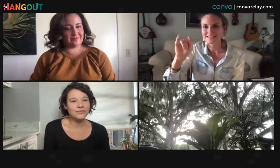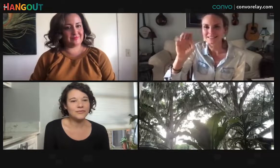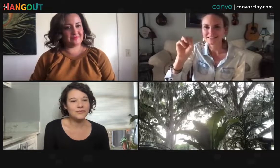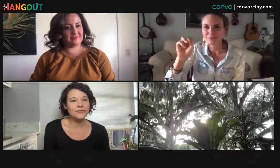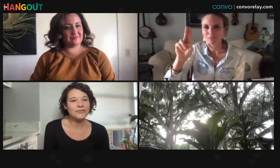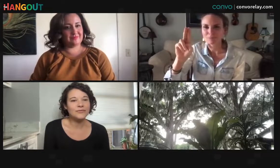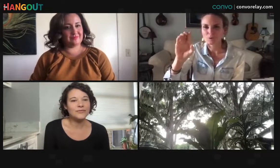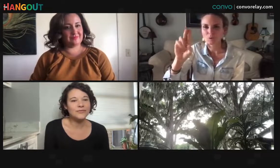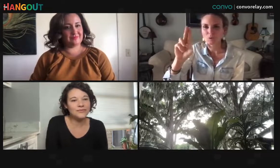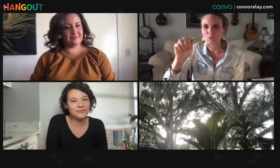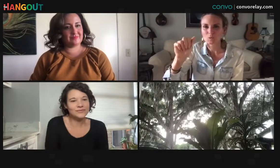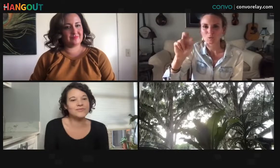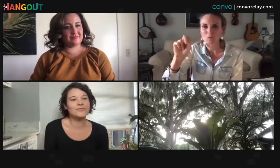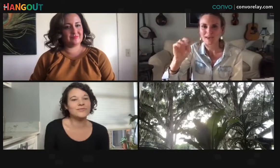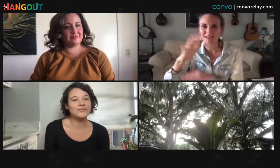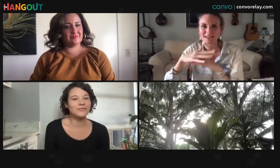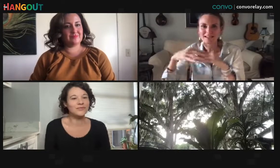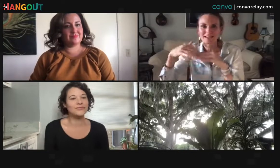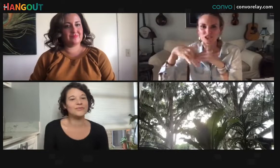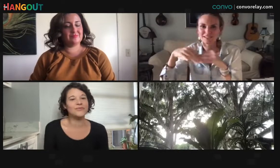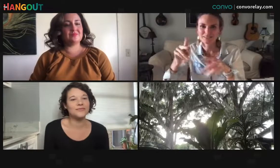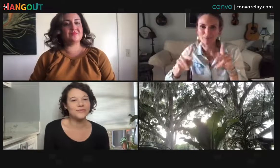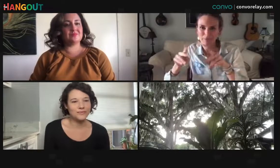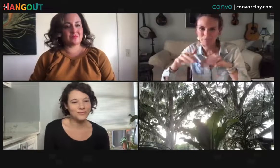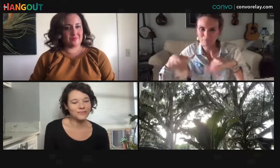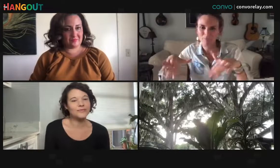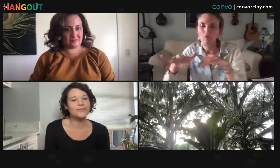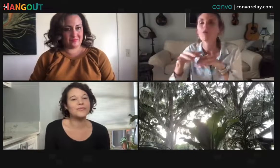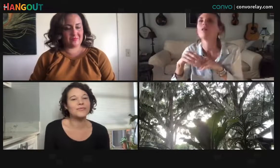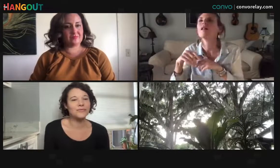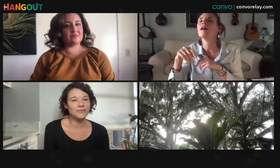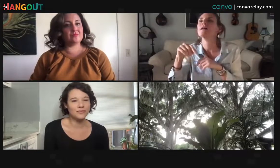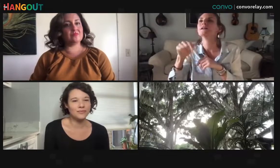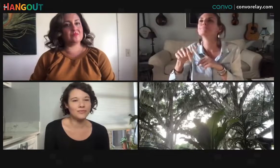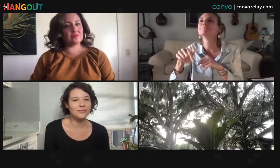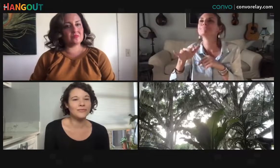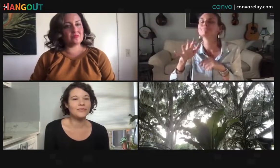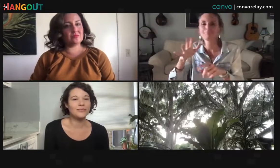i grew up in the land of timon indigenous peoples land